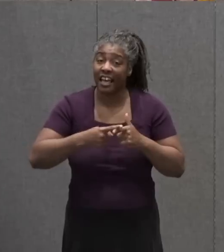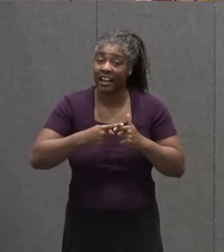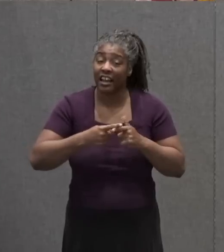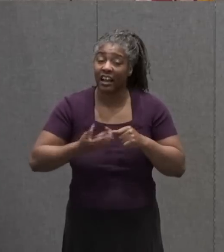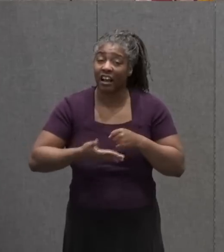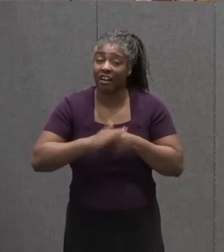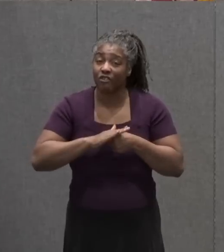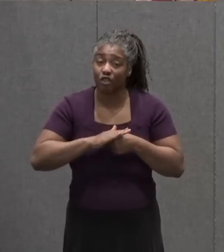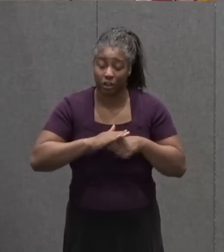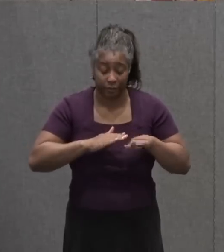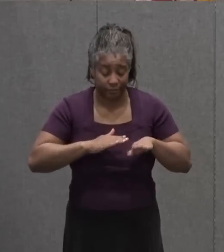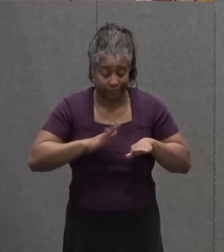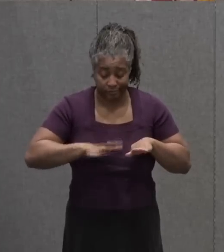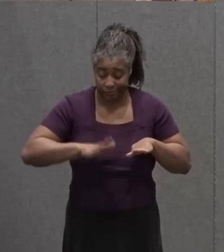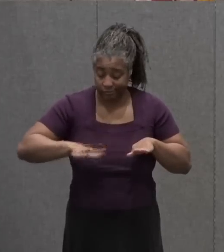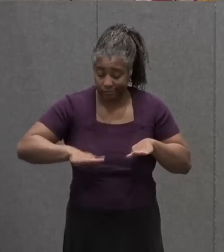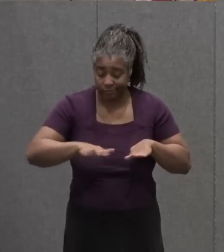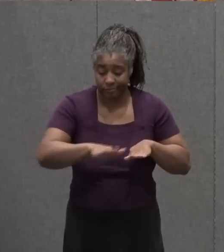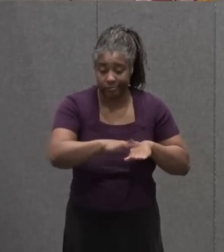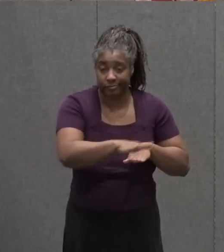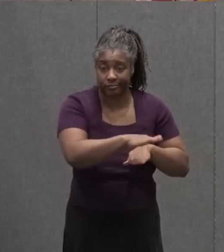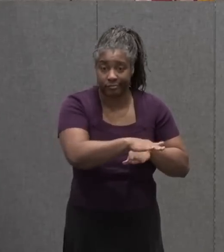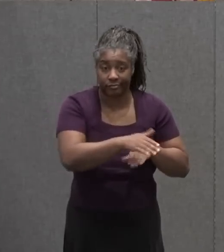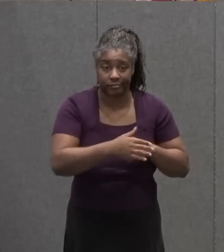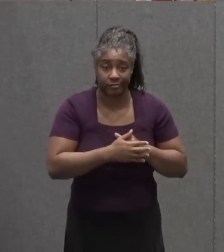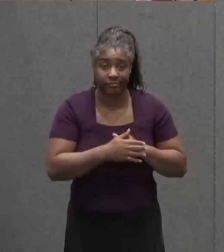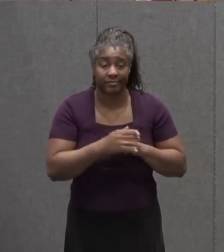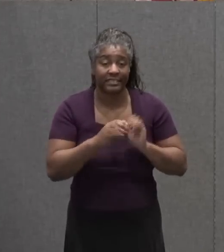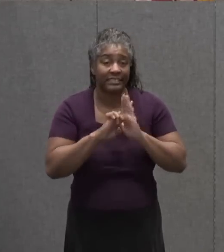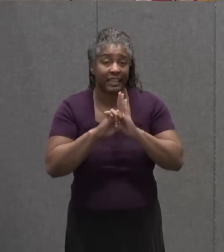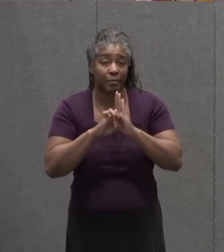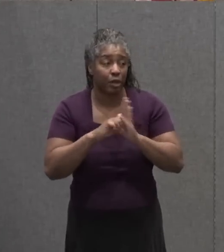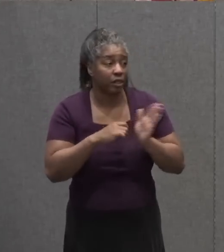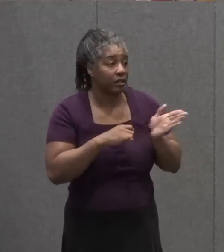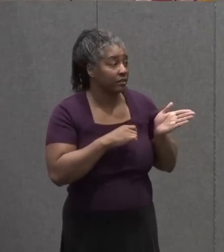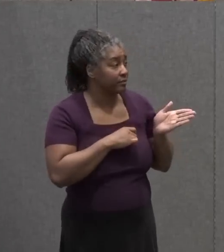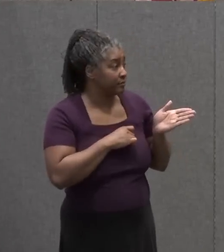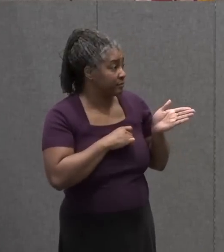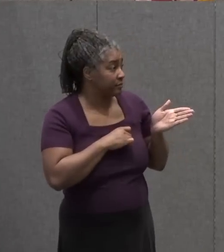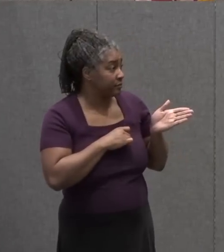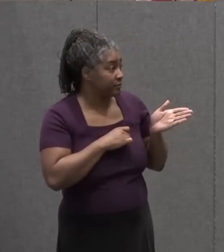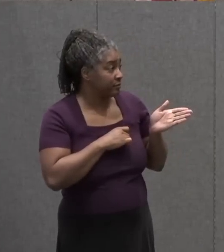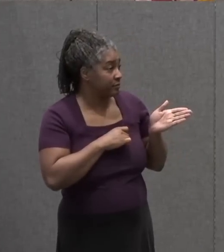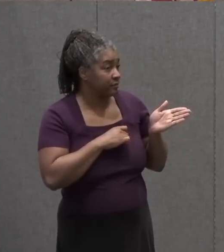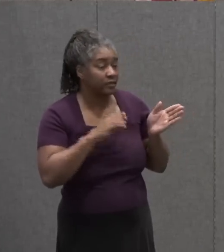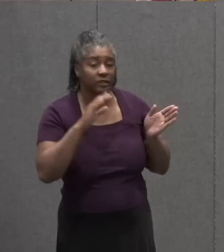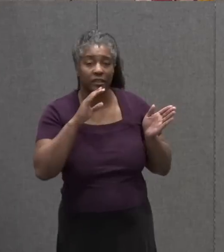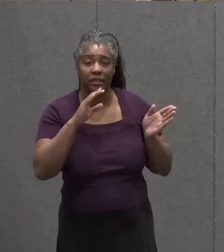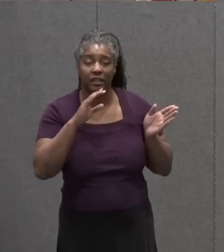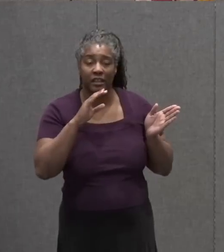let me show you an example. Here's a worried face and a stop sign,